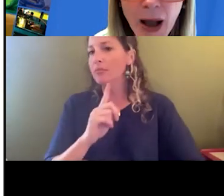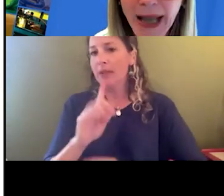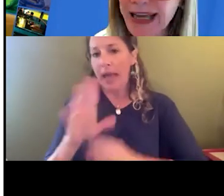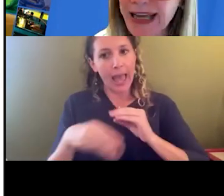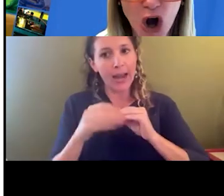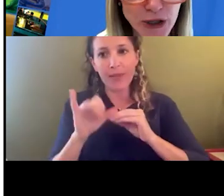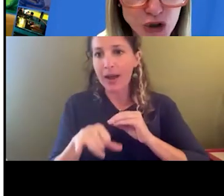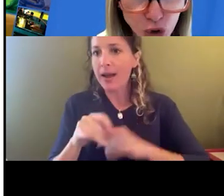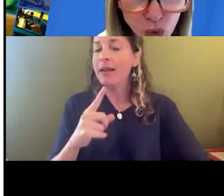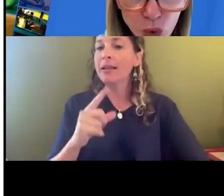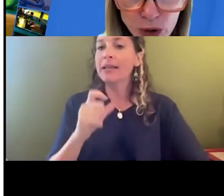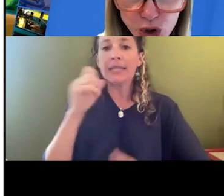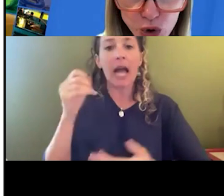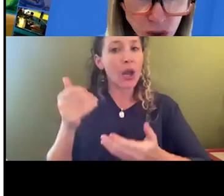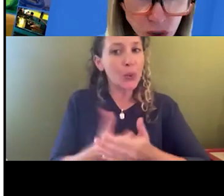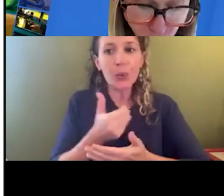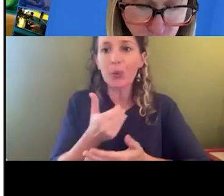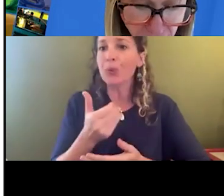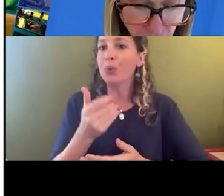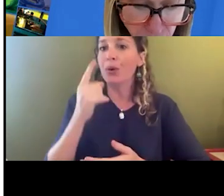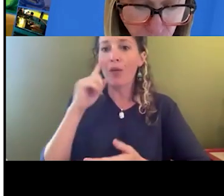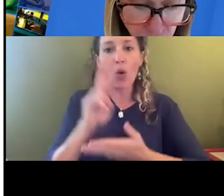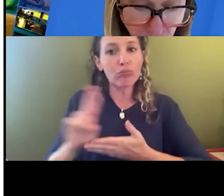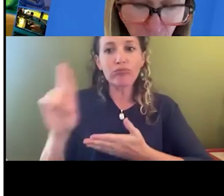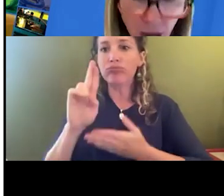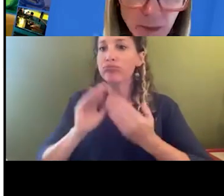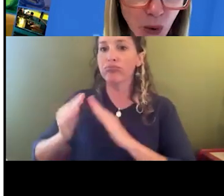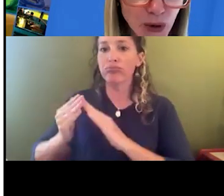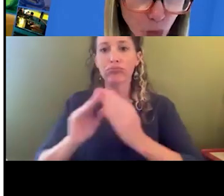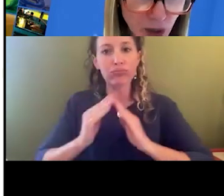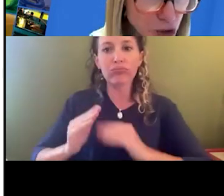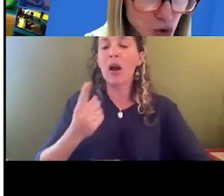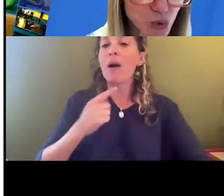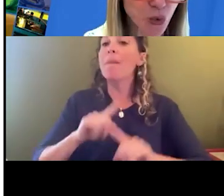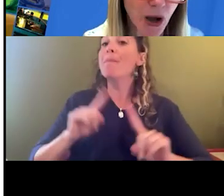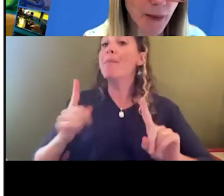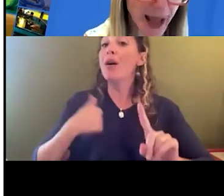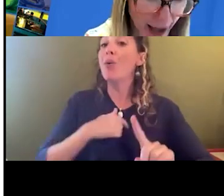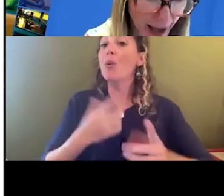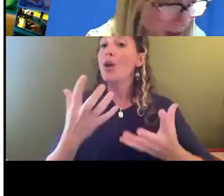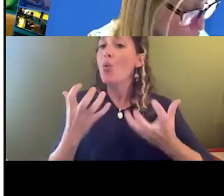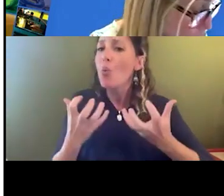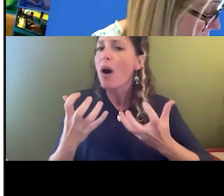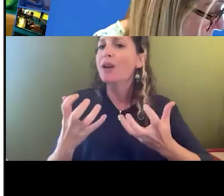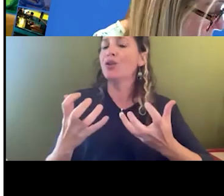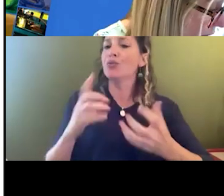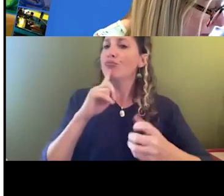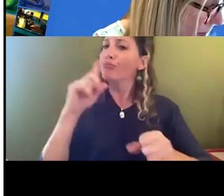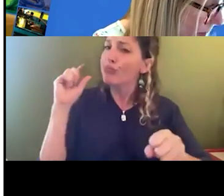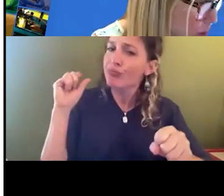It's not new to the university community, but we wanted to absolutely make